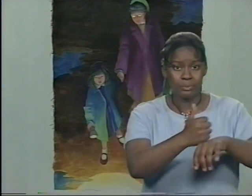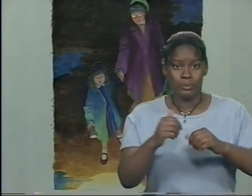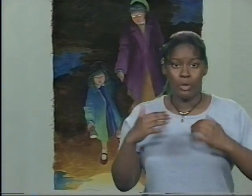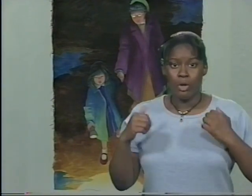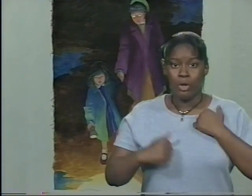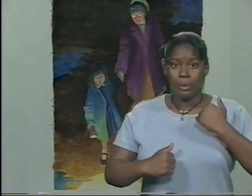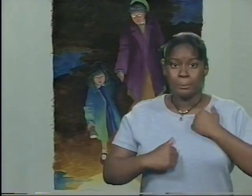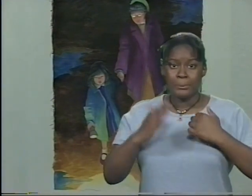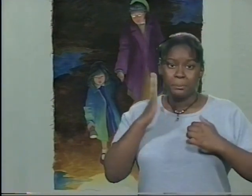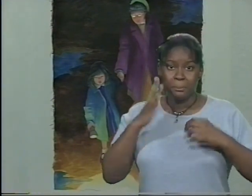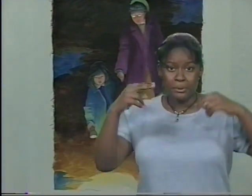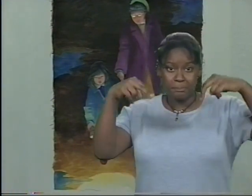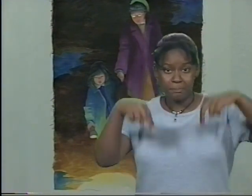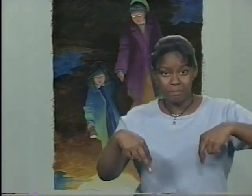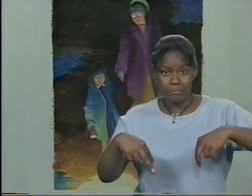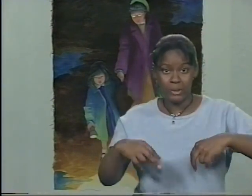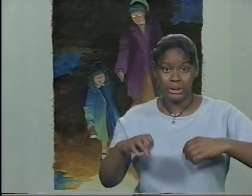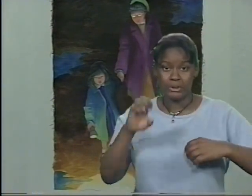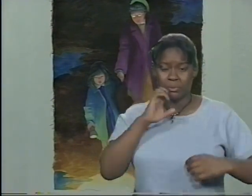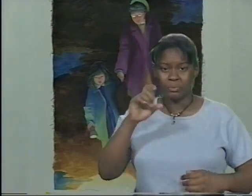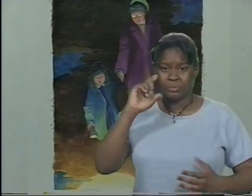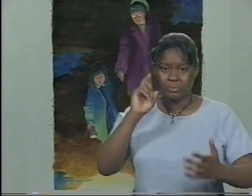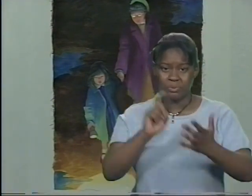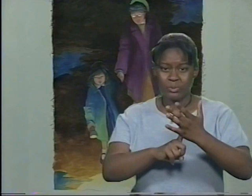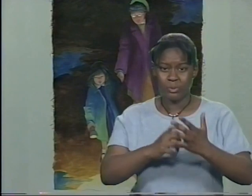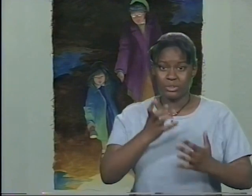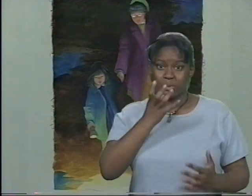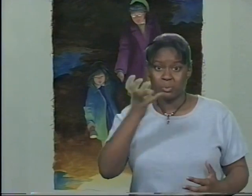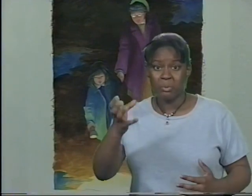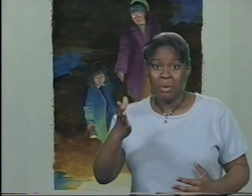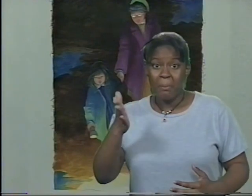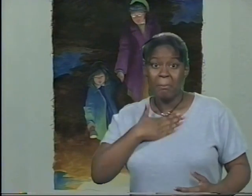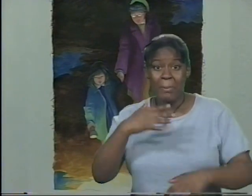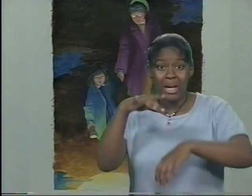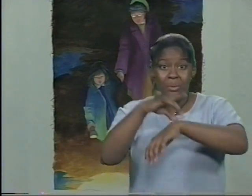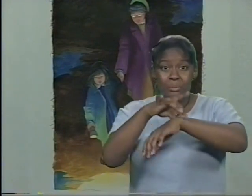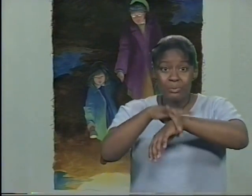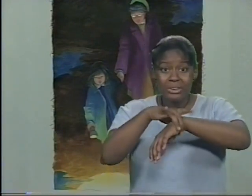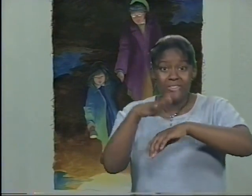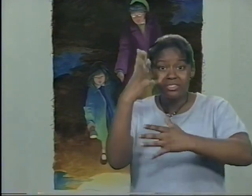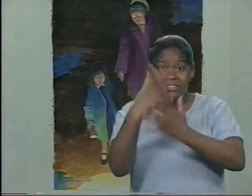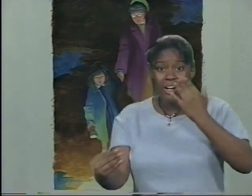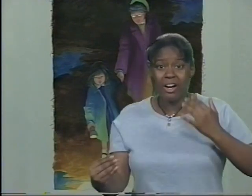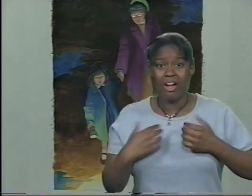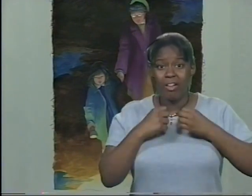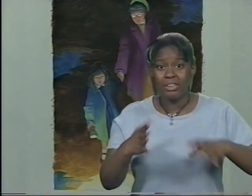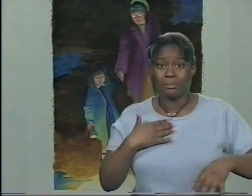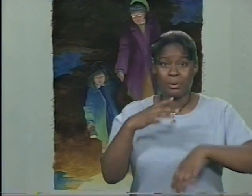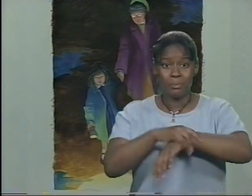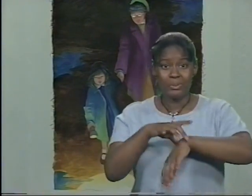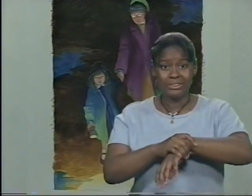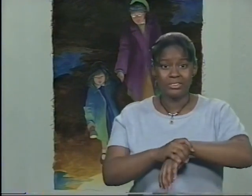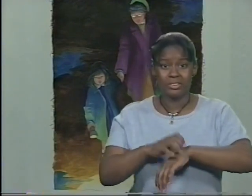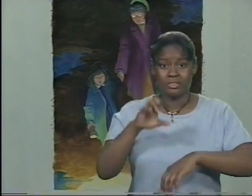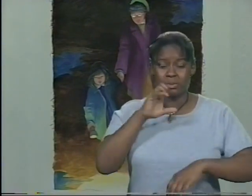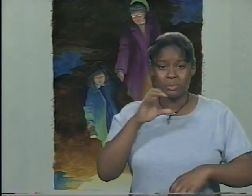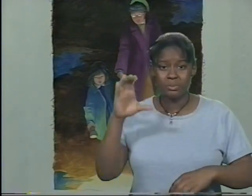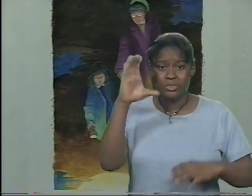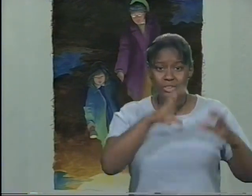It was just after Emi and Reiko had set up the army cots that she noticed. "My bracelet's gone! " Emi screamed.